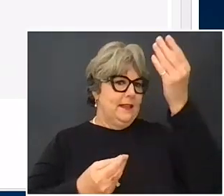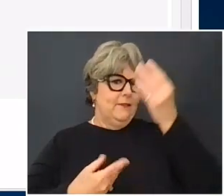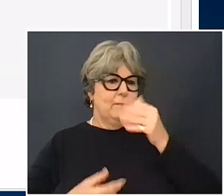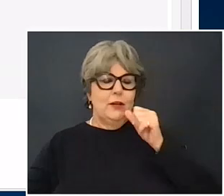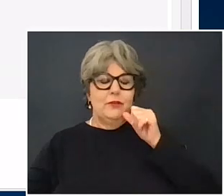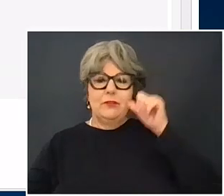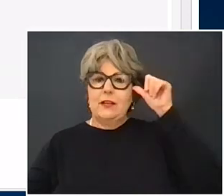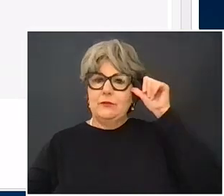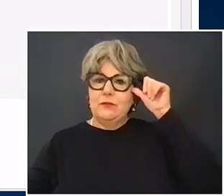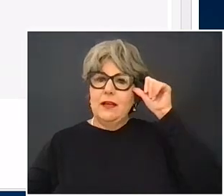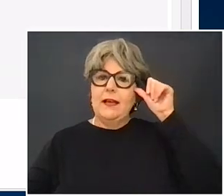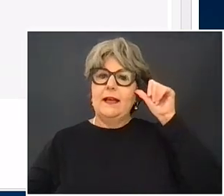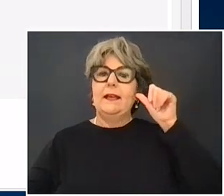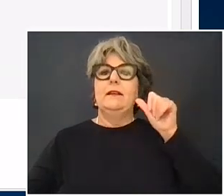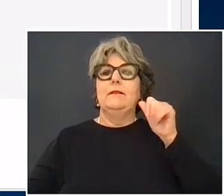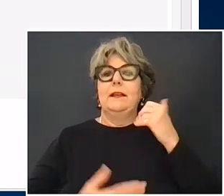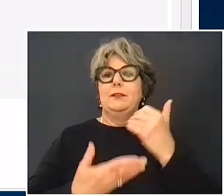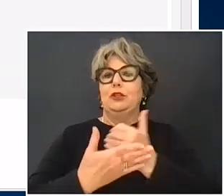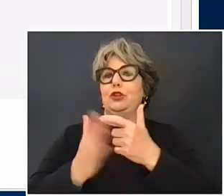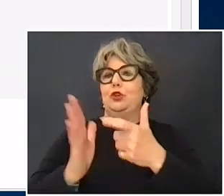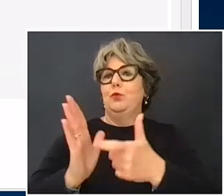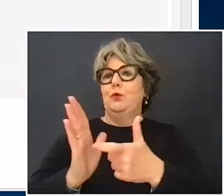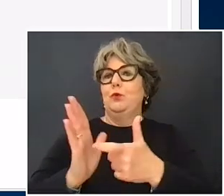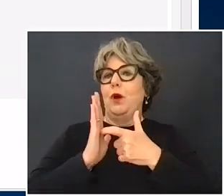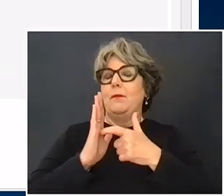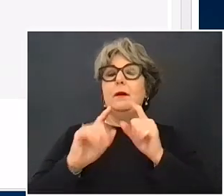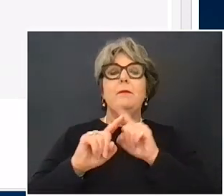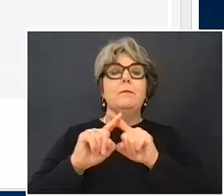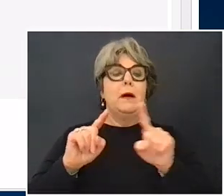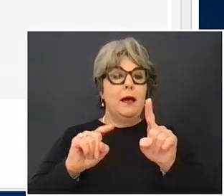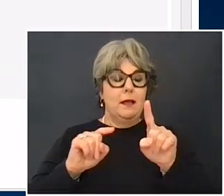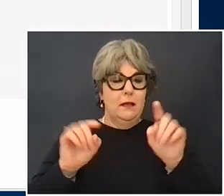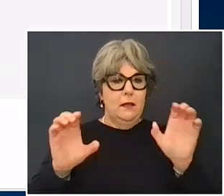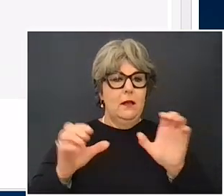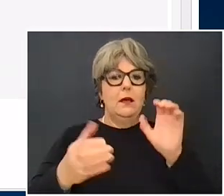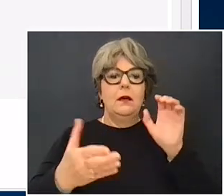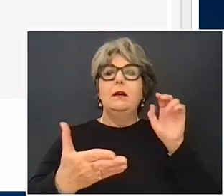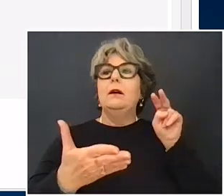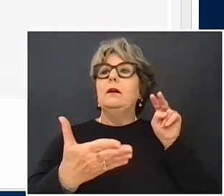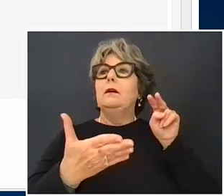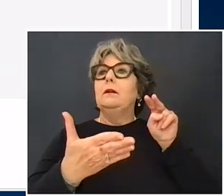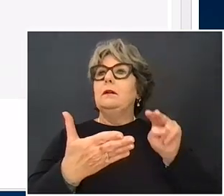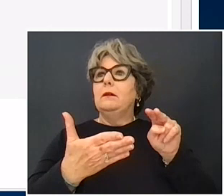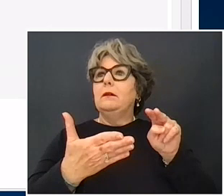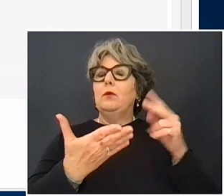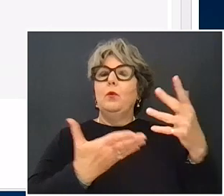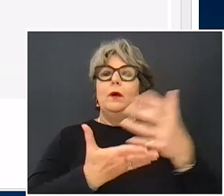requirement. What we did do though, is we did collect information on the number of